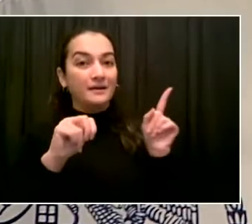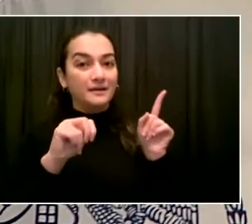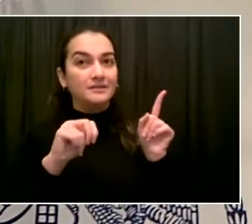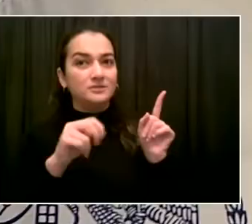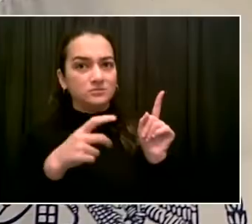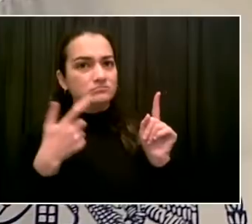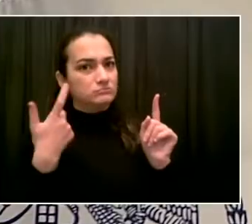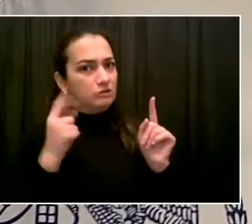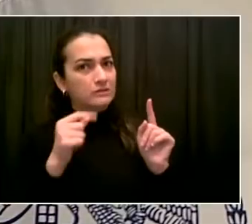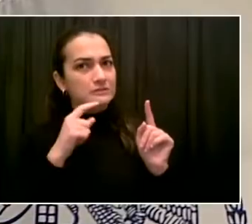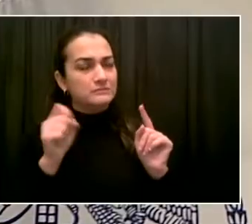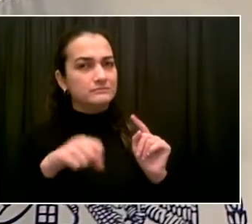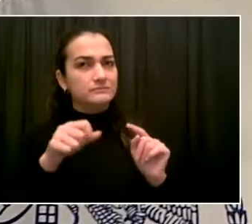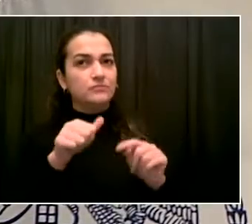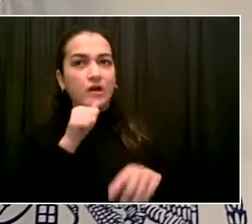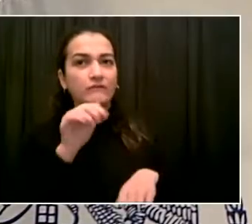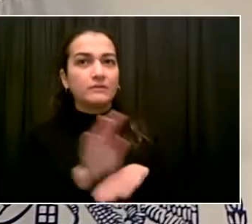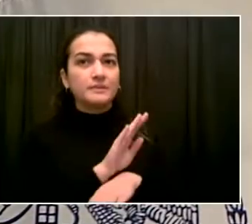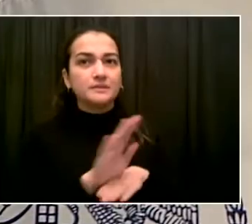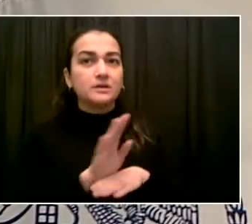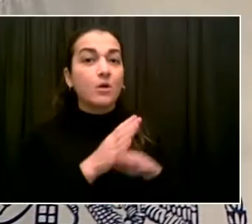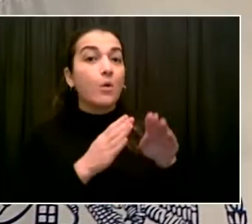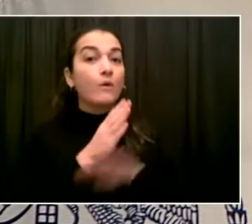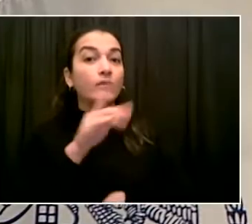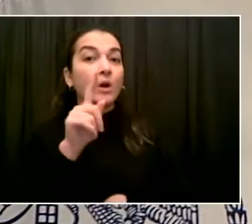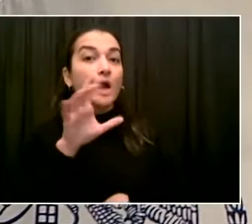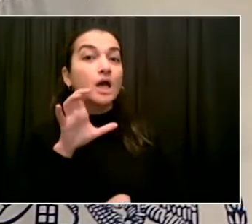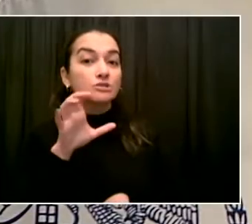TRY TO DO THIS FOR PRIVATE EMPLOYERS WITH